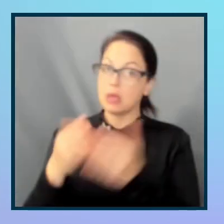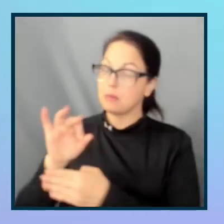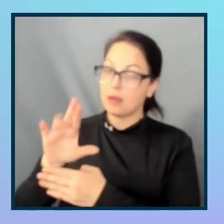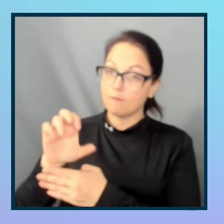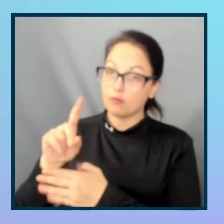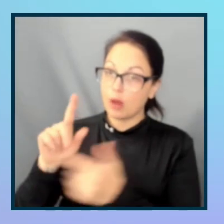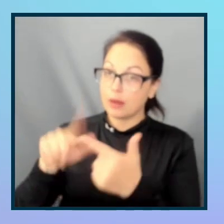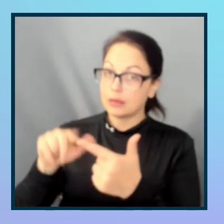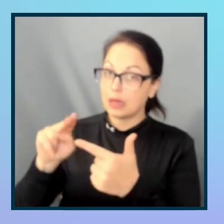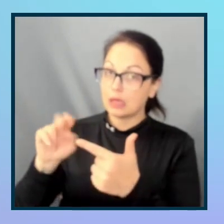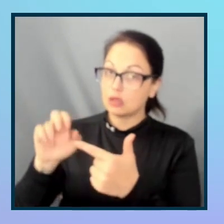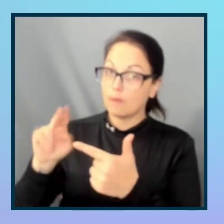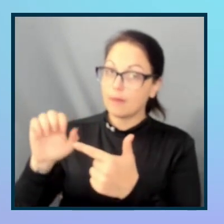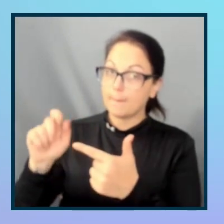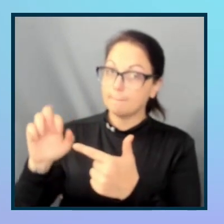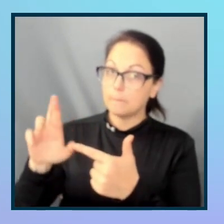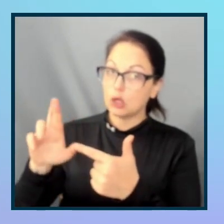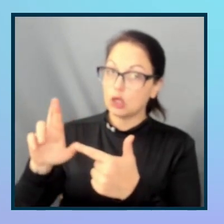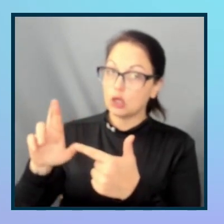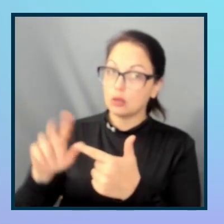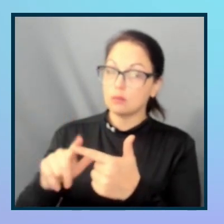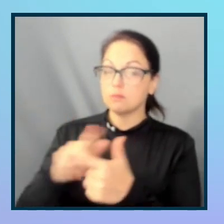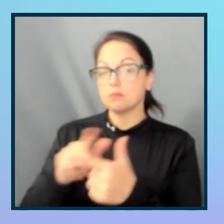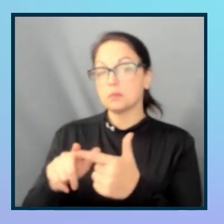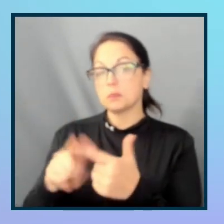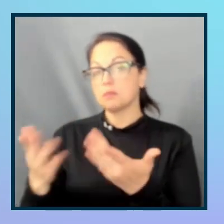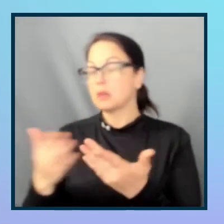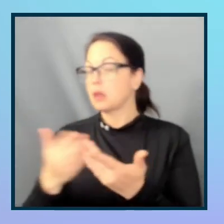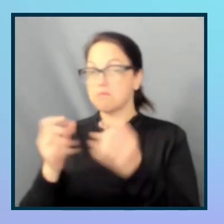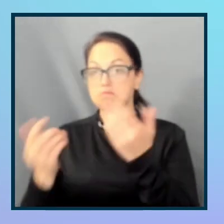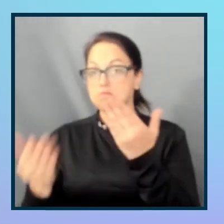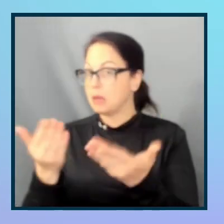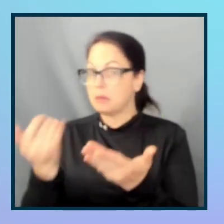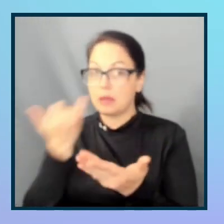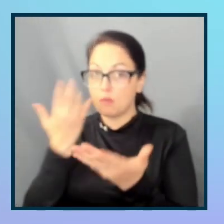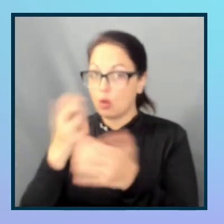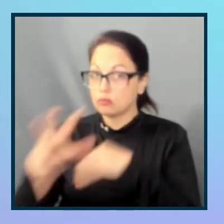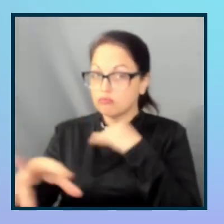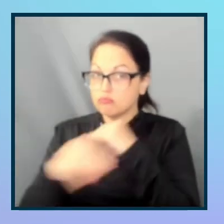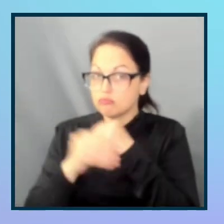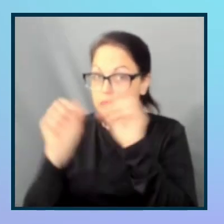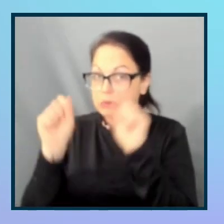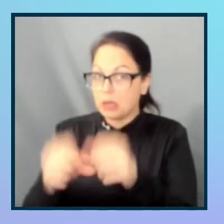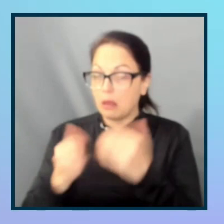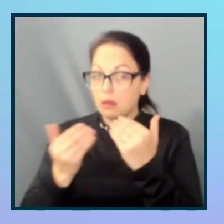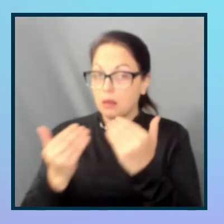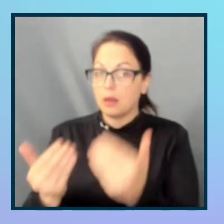this is maybe too early days for you, but feel free to weigh in if you want. Maybe this is more so Ted,